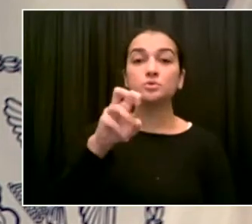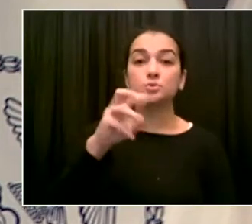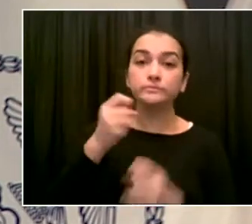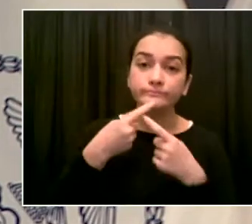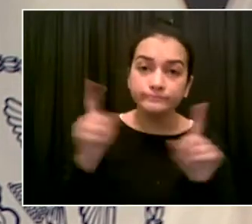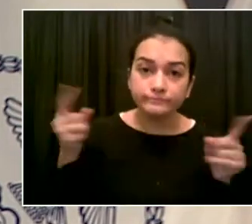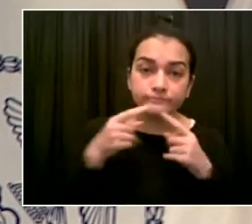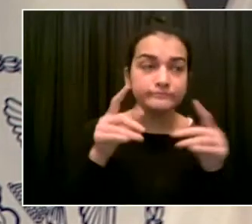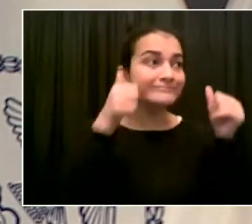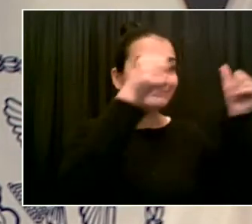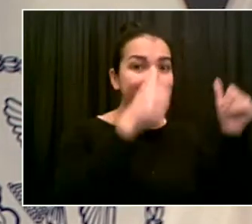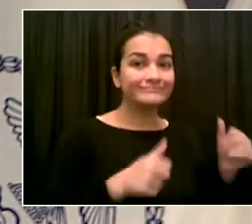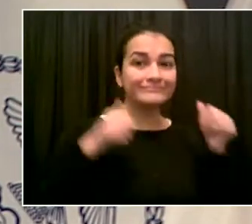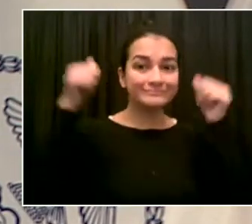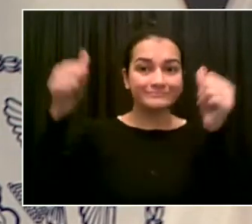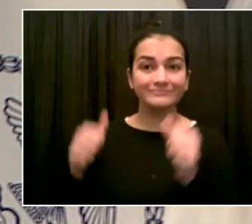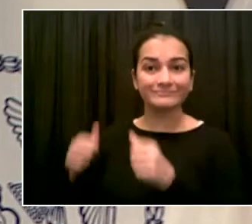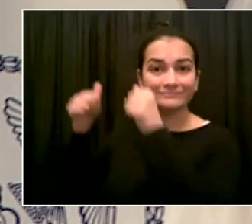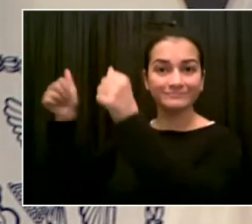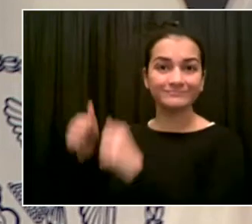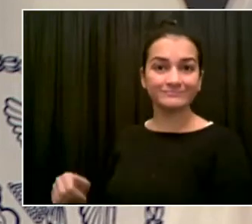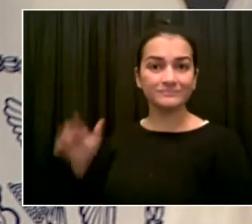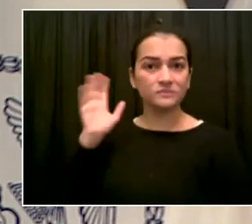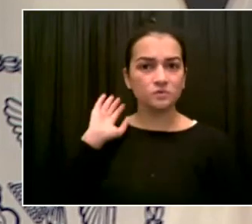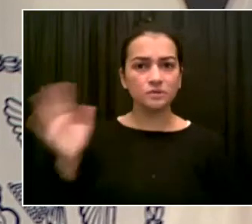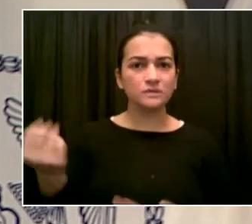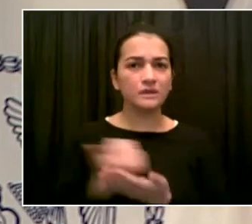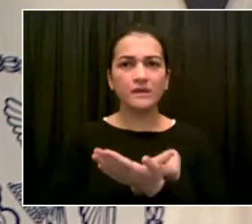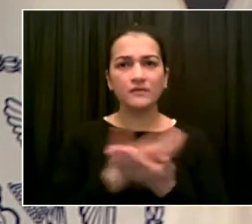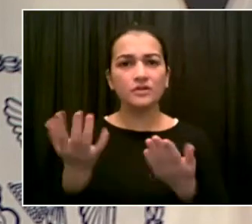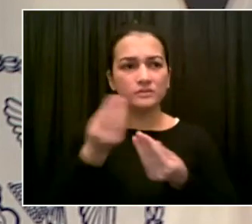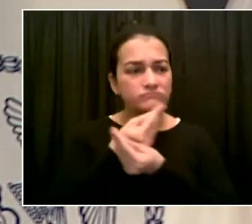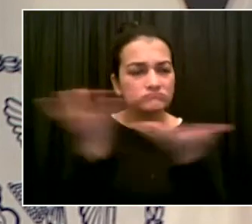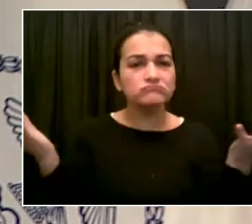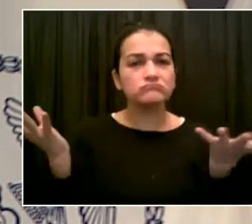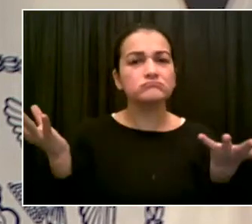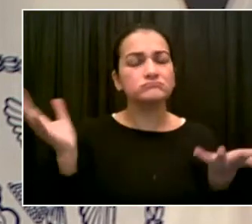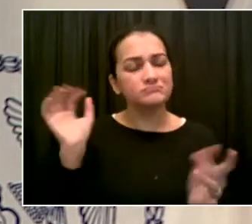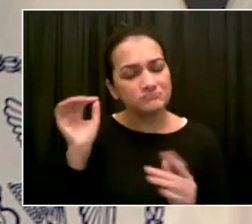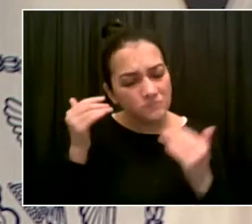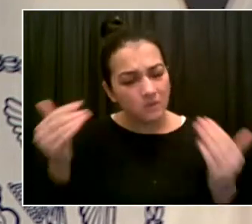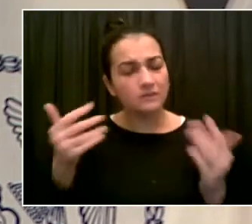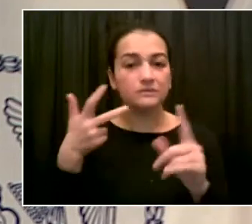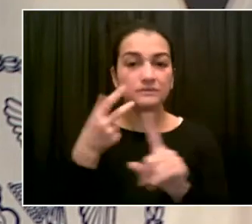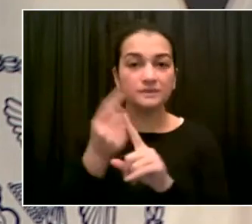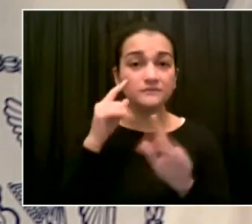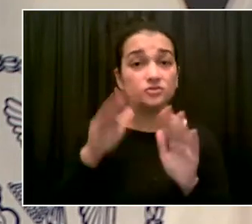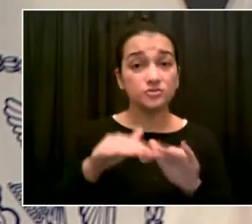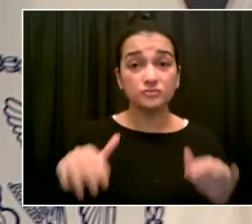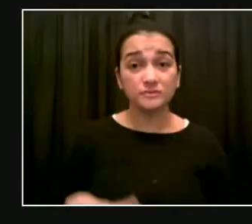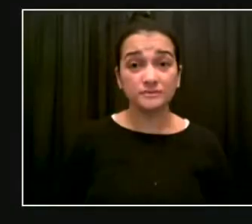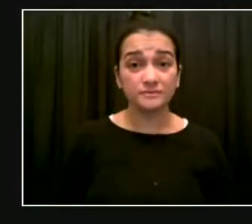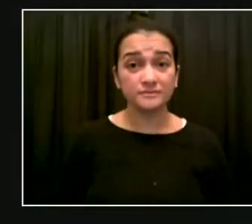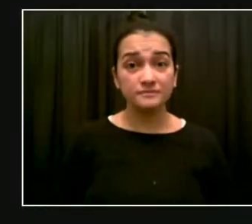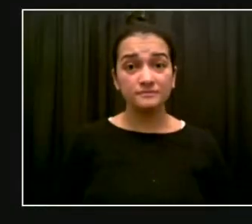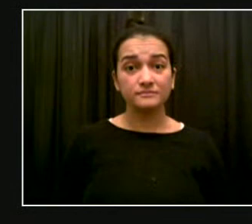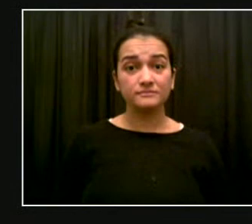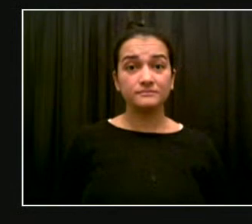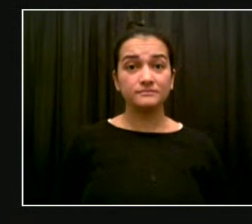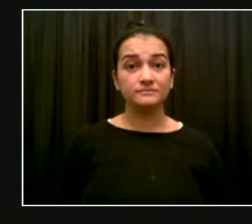IT, MULTIPLE LANGGUAES TO